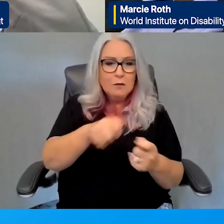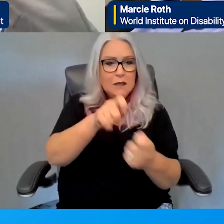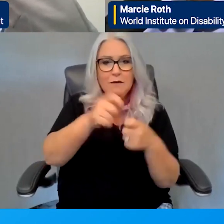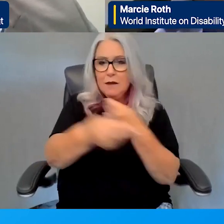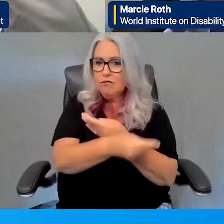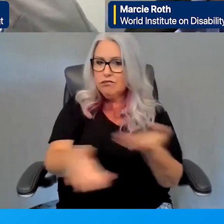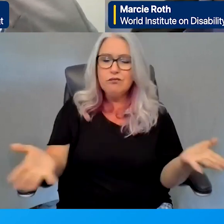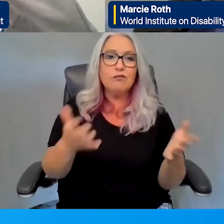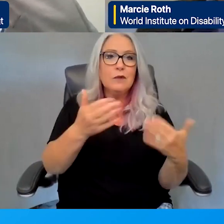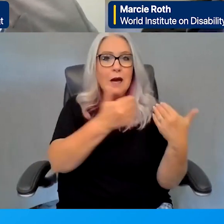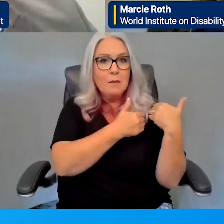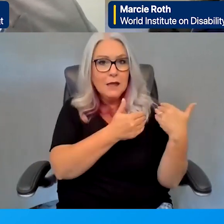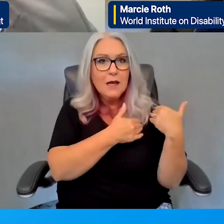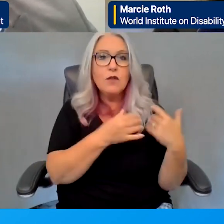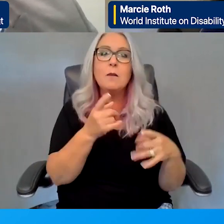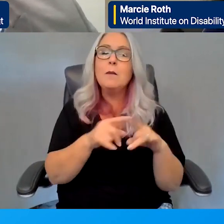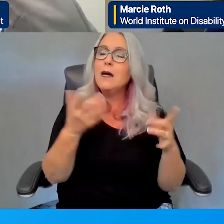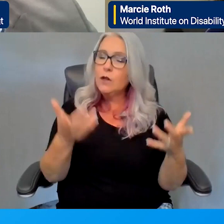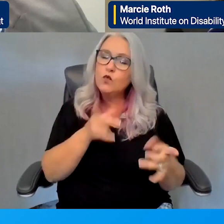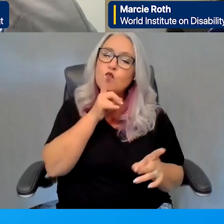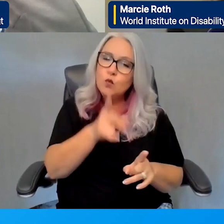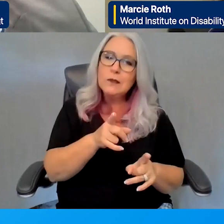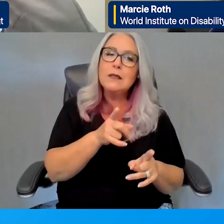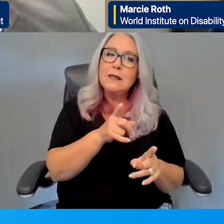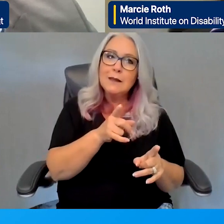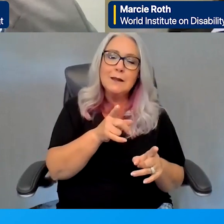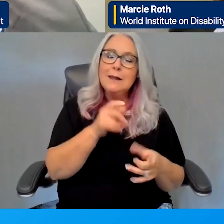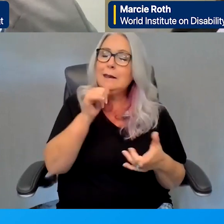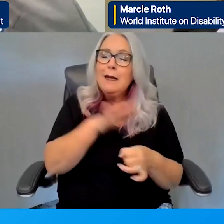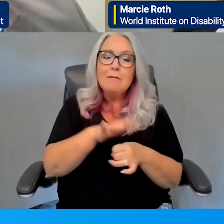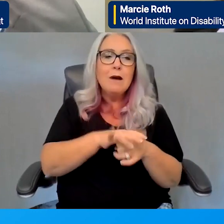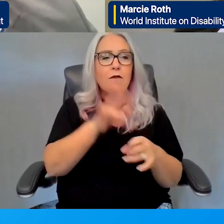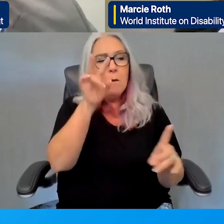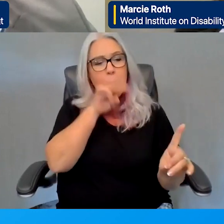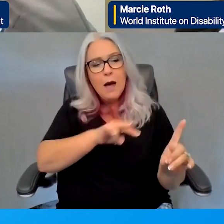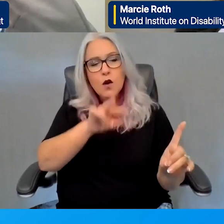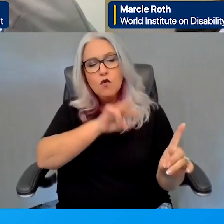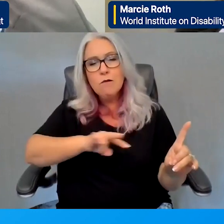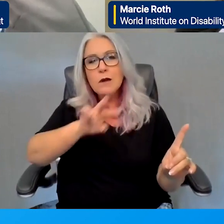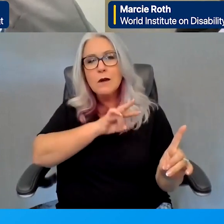It is a lack of monitoring and enforcement. And I call on the